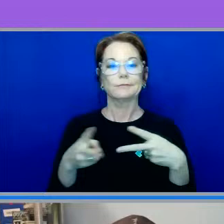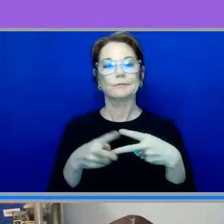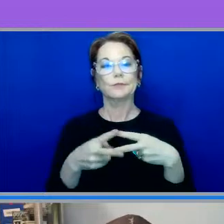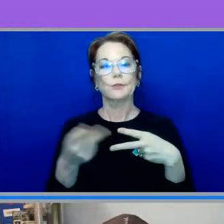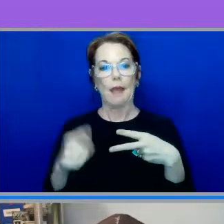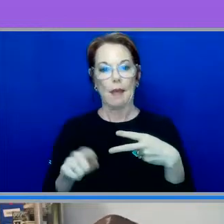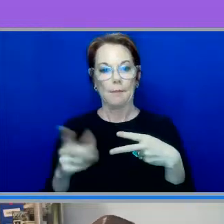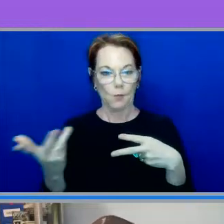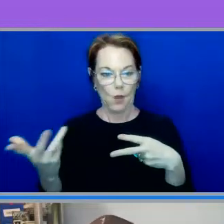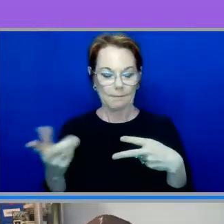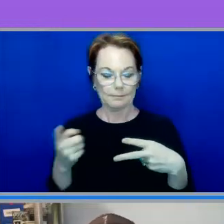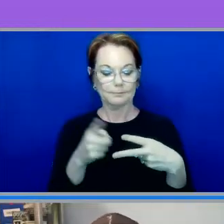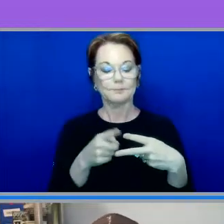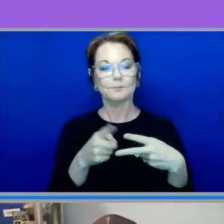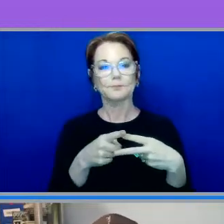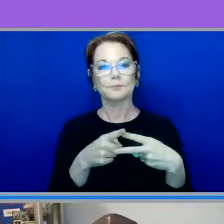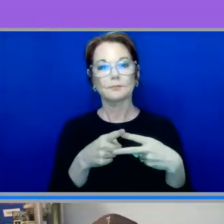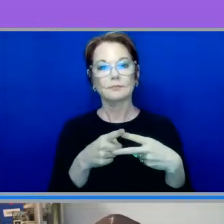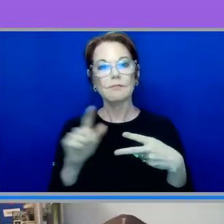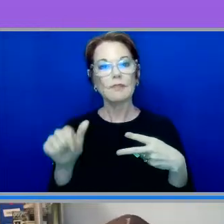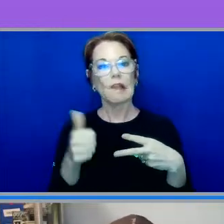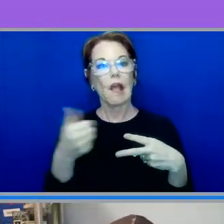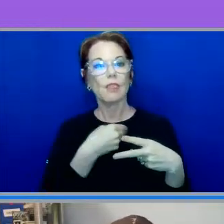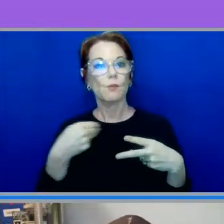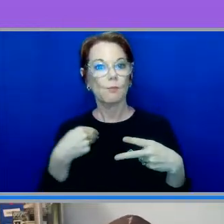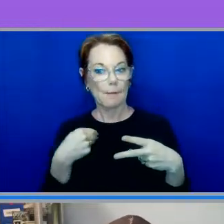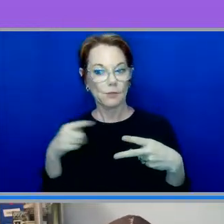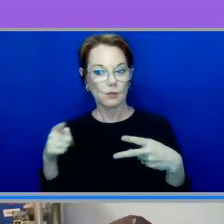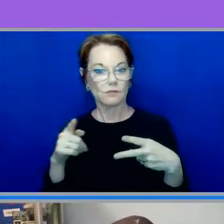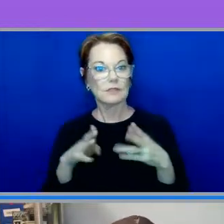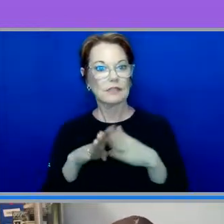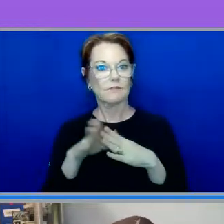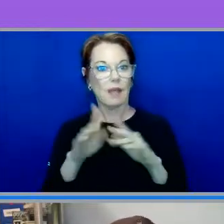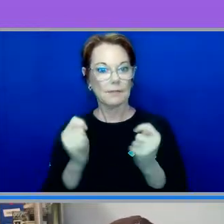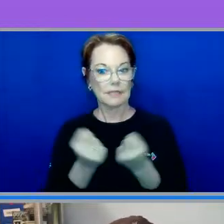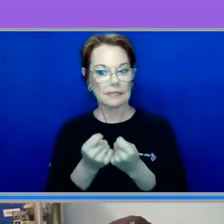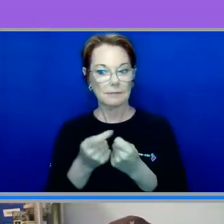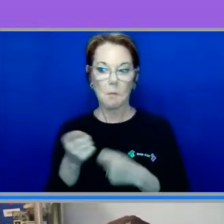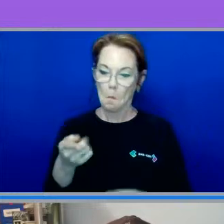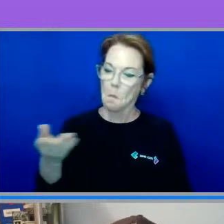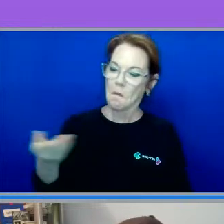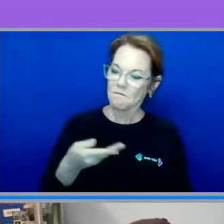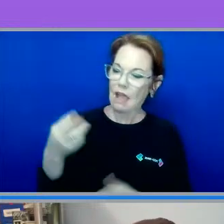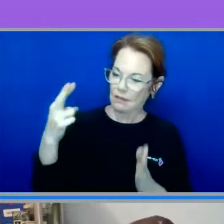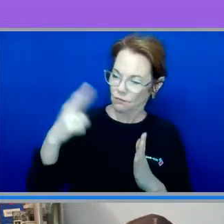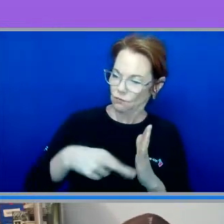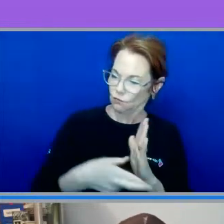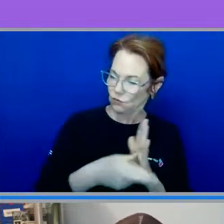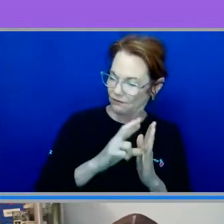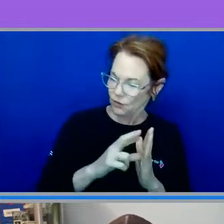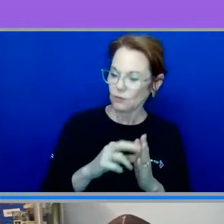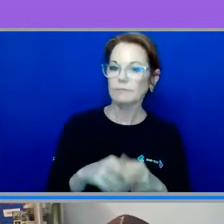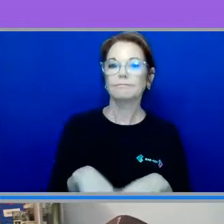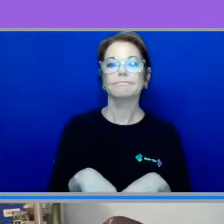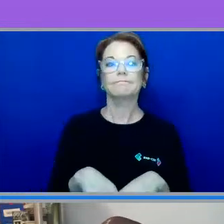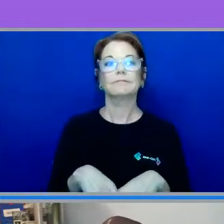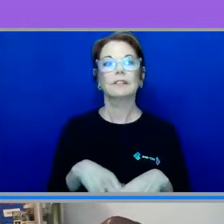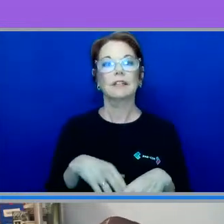typically happen, right? One, other members of the development team are invited to review their